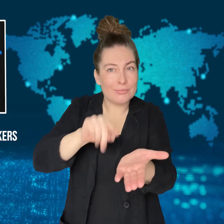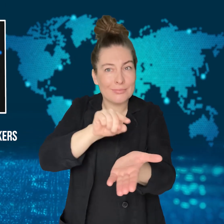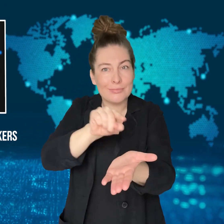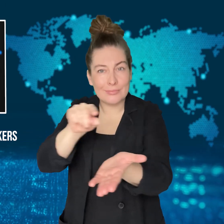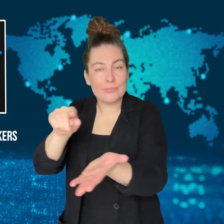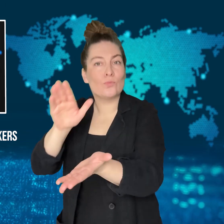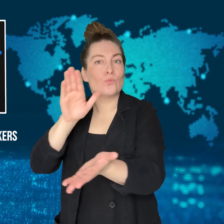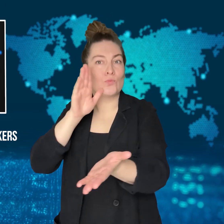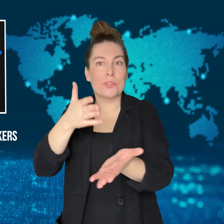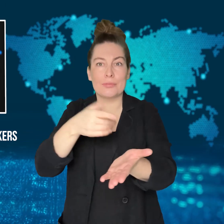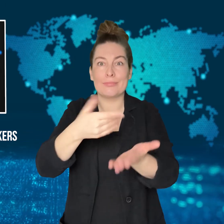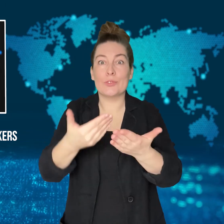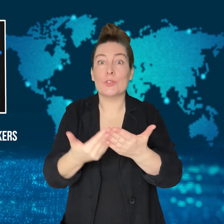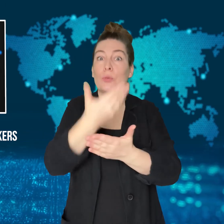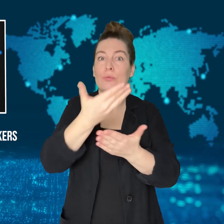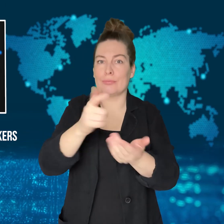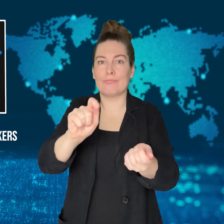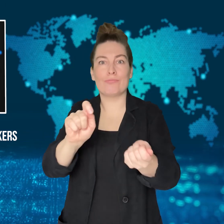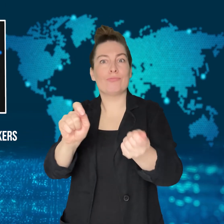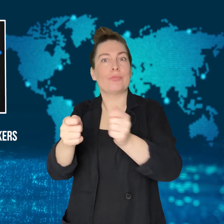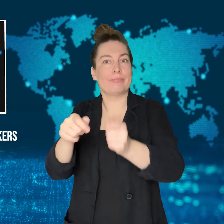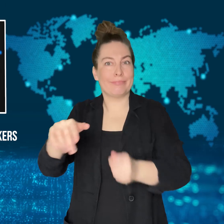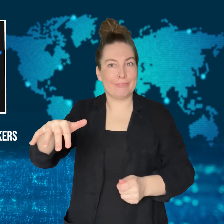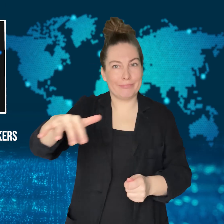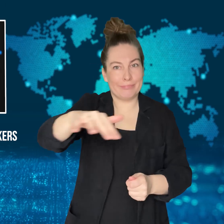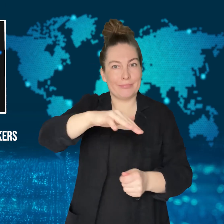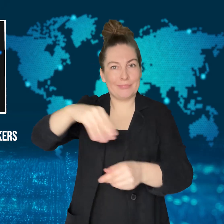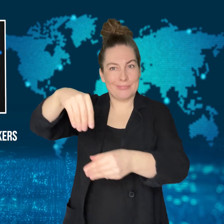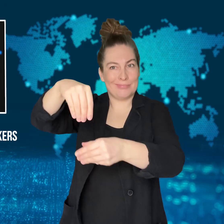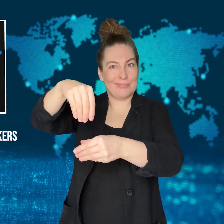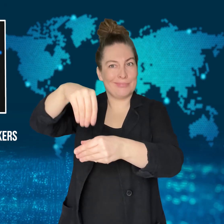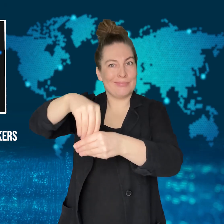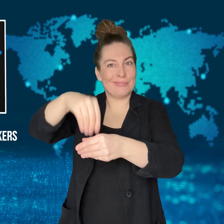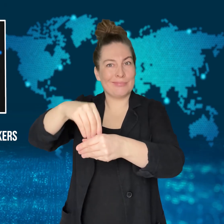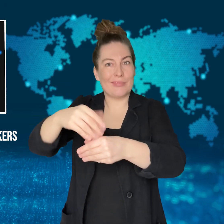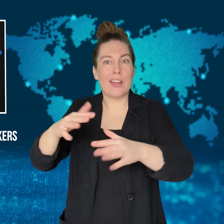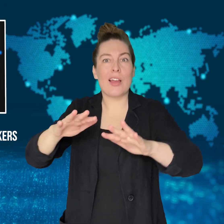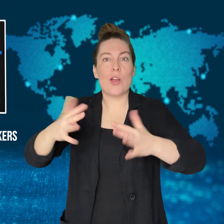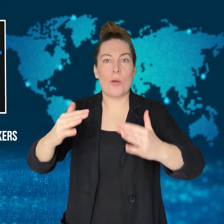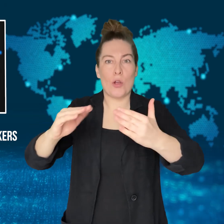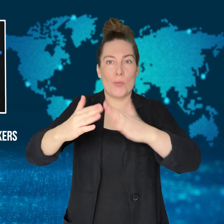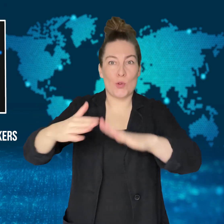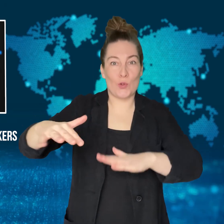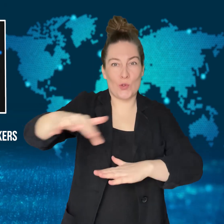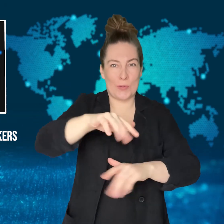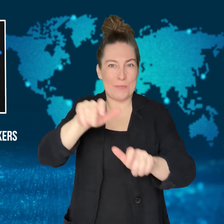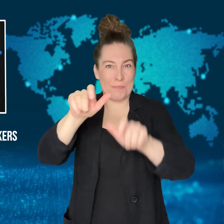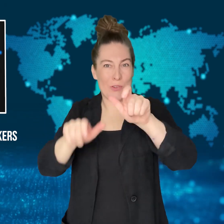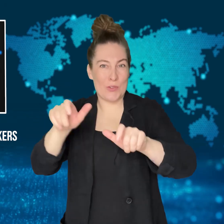be replaced by a "community-driven system"